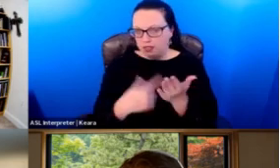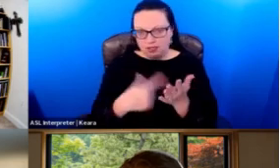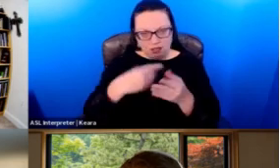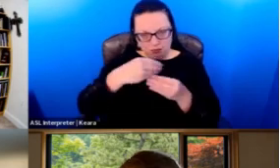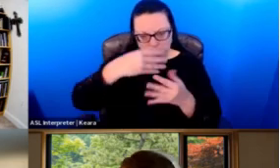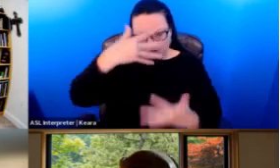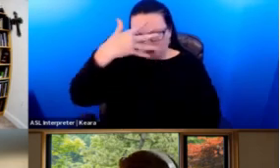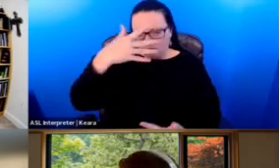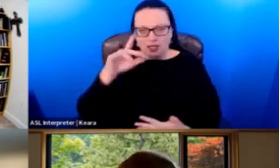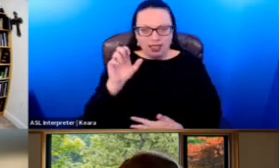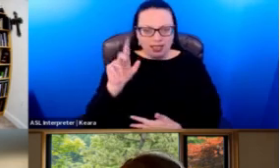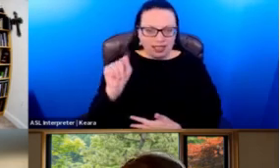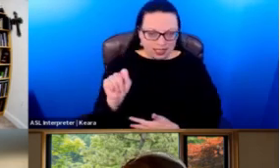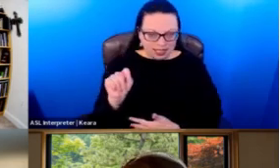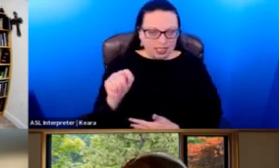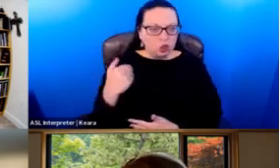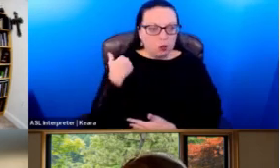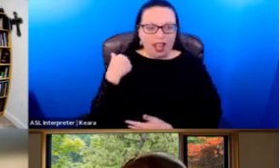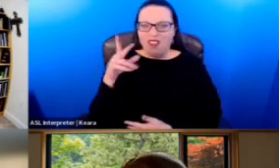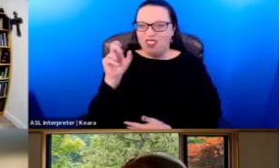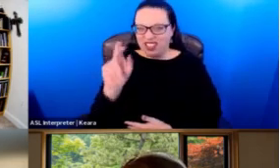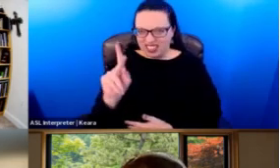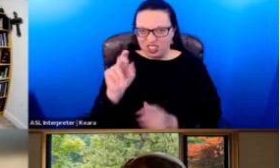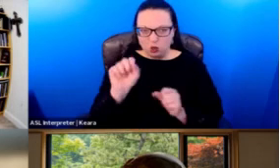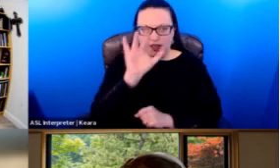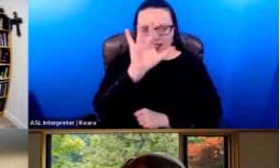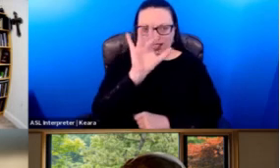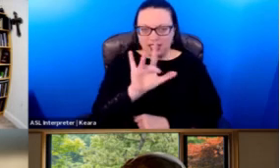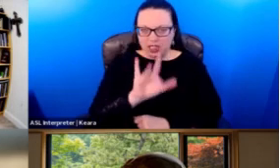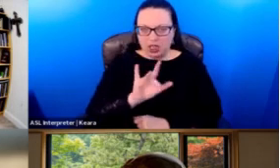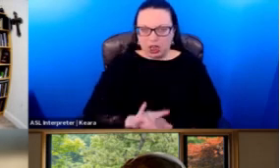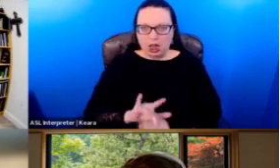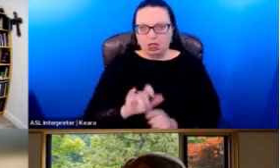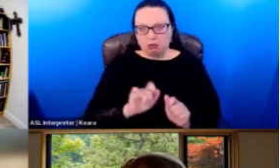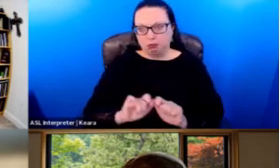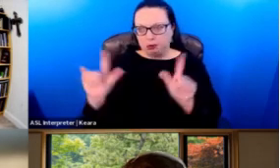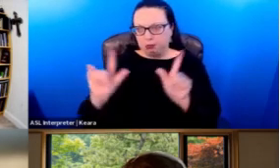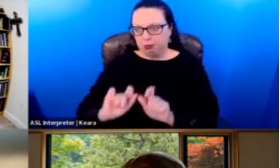to access those links, and then come back to us if you have any questions or need support. Next